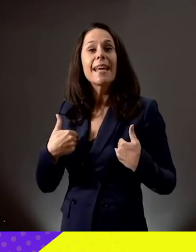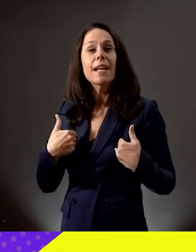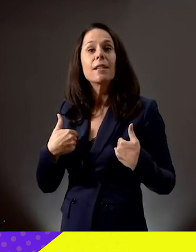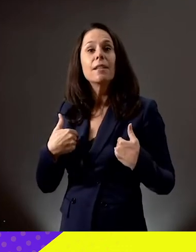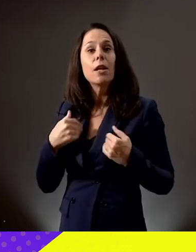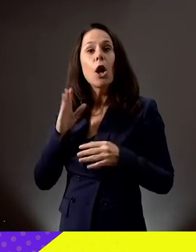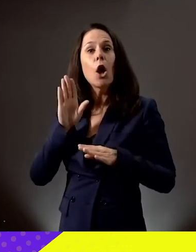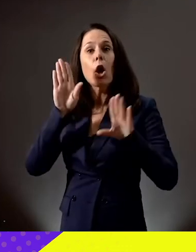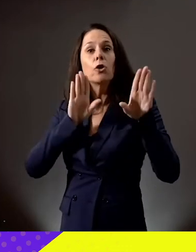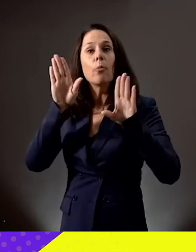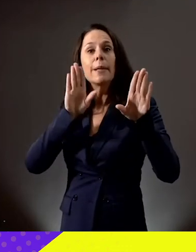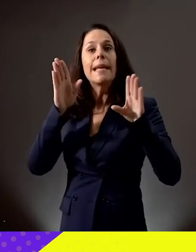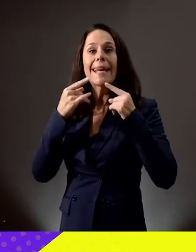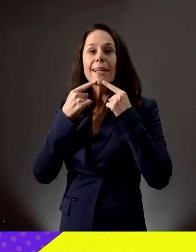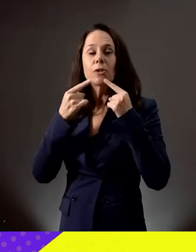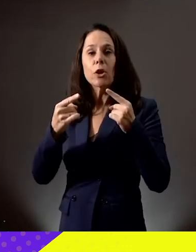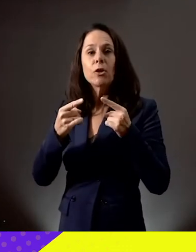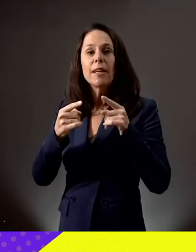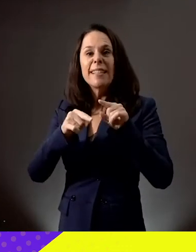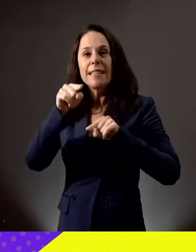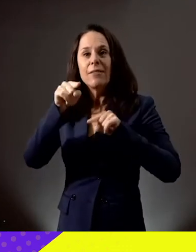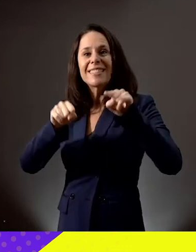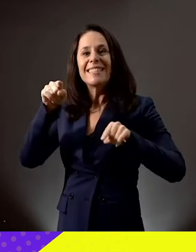of the Diversiteit In Bedrijf Awards 2021.